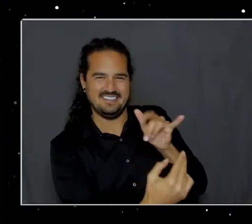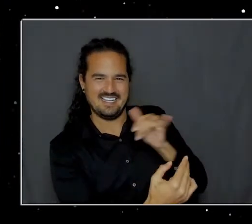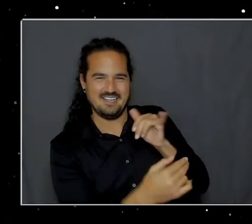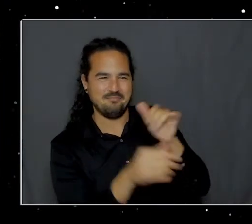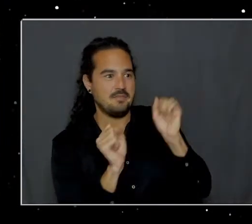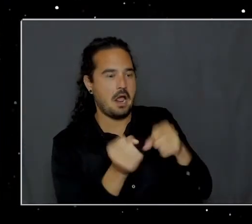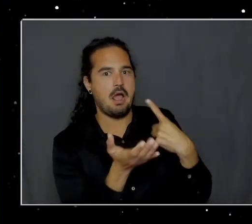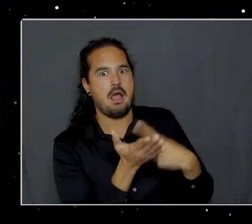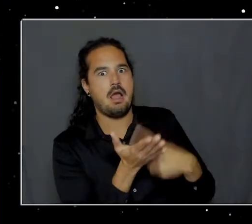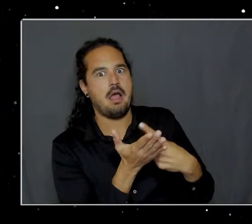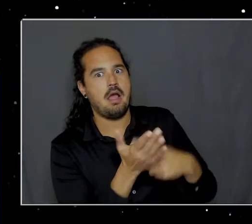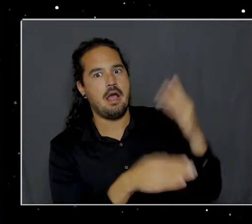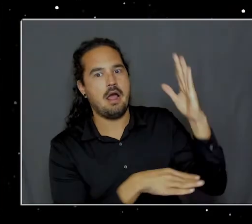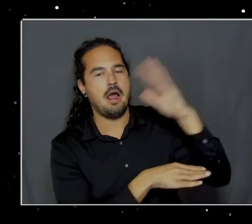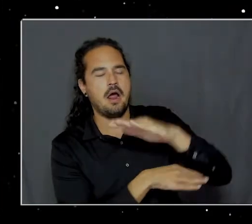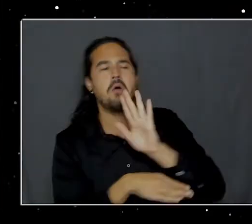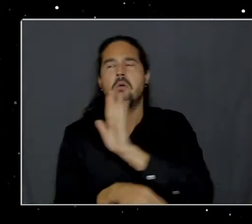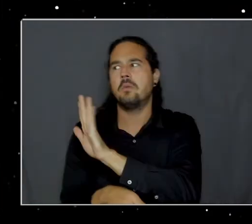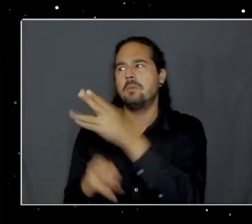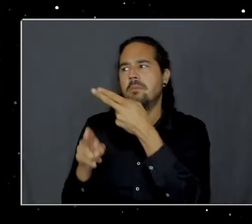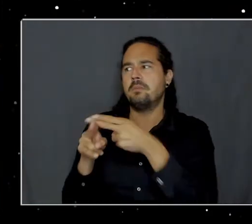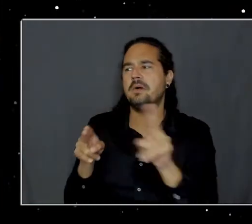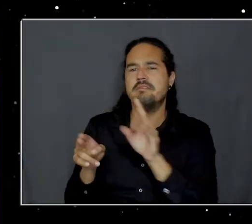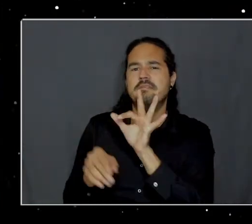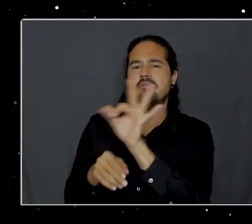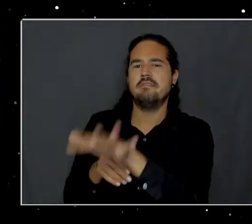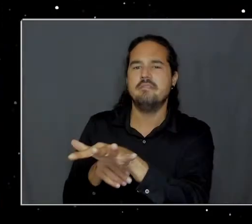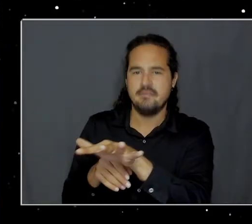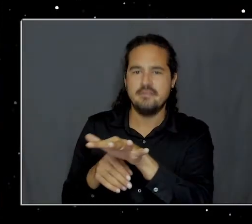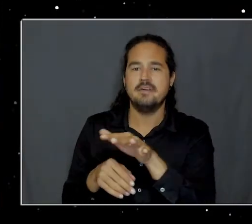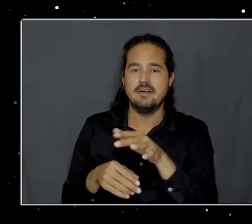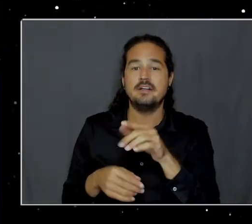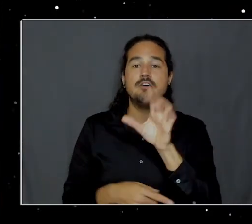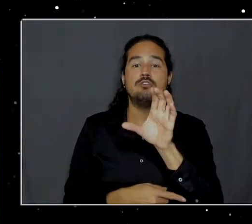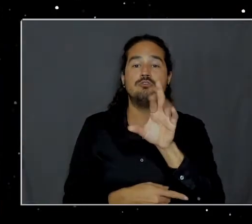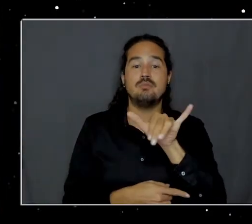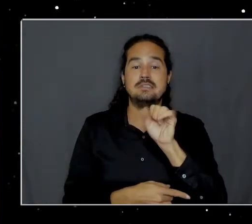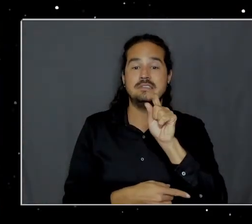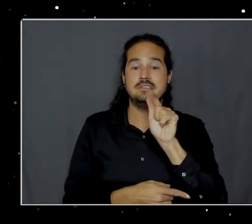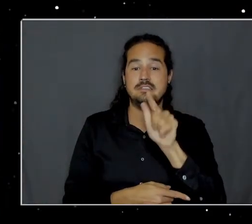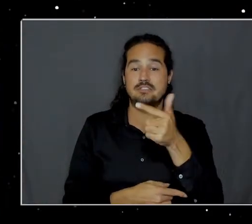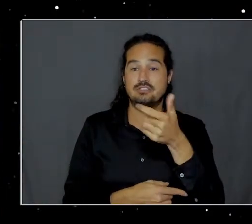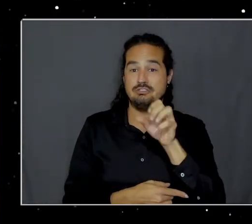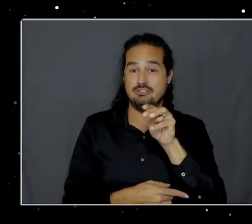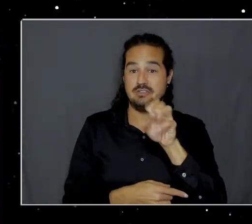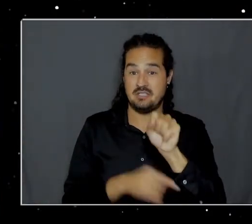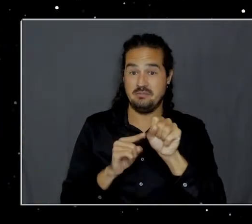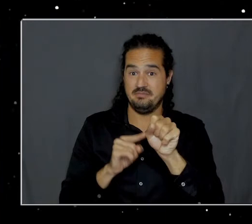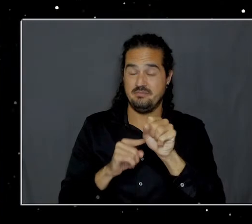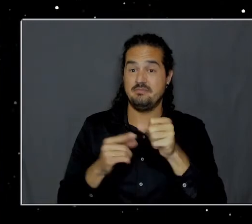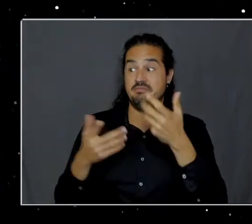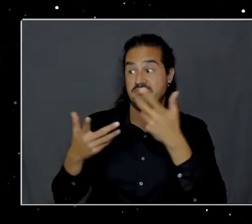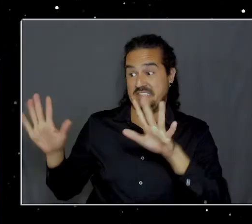TO VERY BRIEFLY EXPLAIN THE CRYSTAL GEMS HERE VERY BRIEFLY. SO THIS IS SOMETHING YOU CAN DO AFTER THIS WONDERFUL EVENT. GO FIND STEVEN UNIVERSE ON ONE